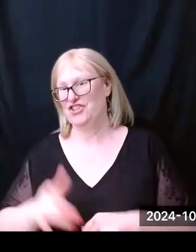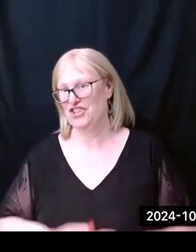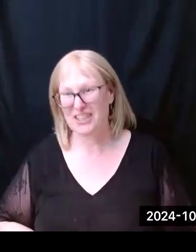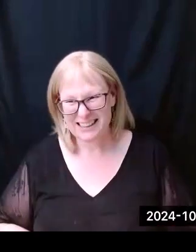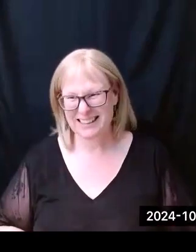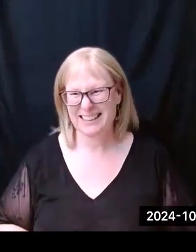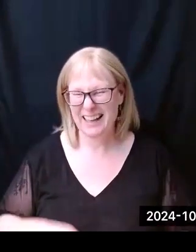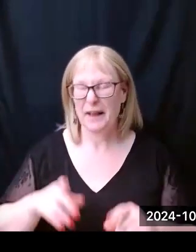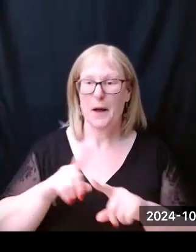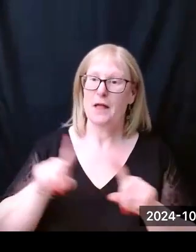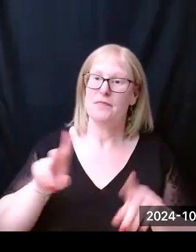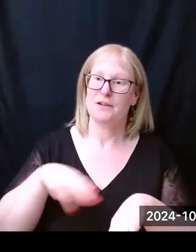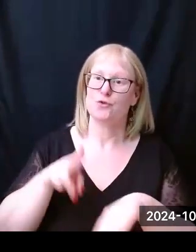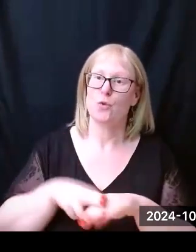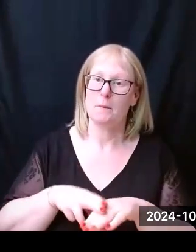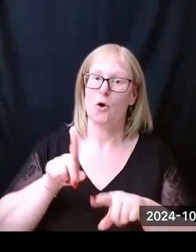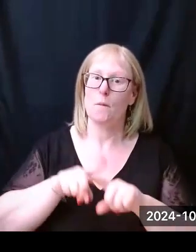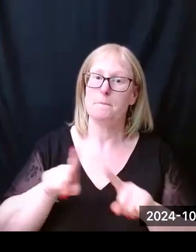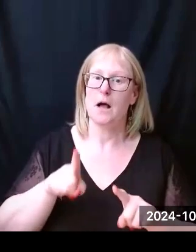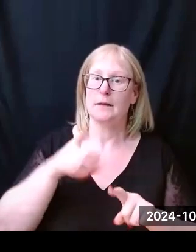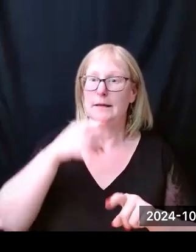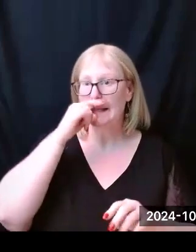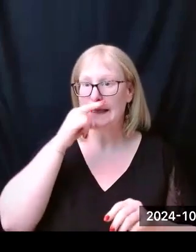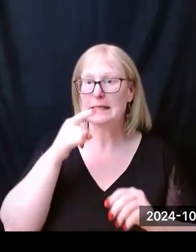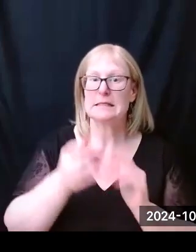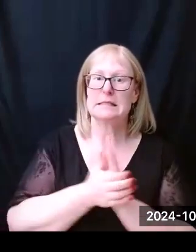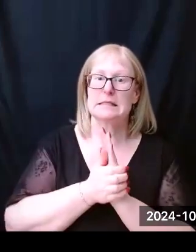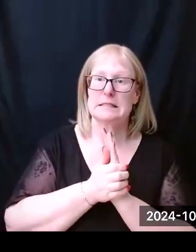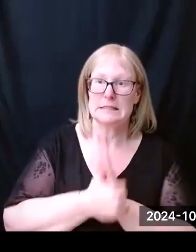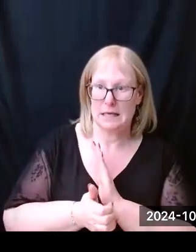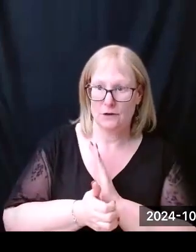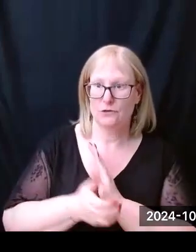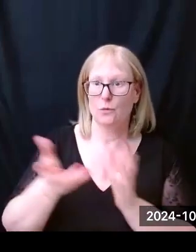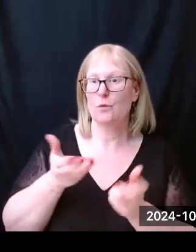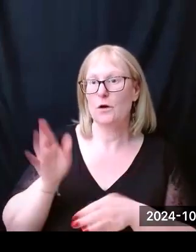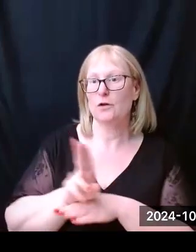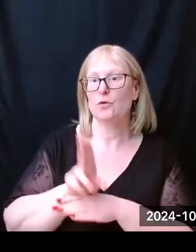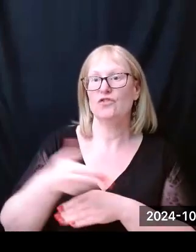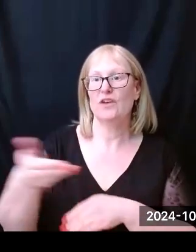to expand a child's skills and abilities, we want to use invitation, not force.